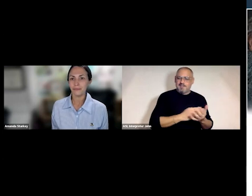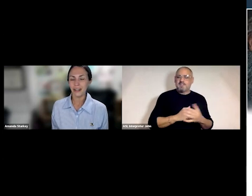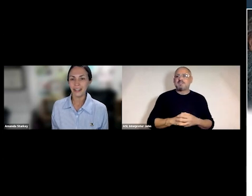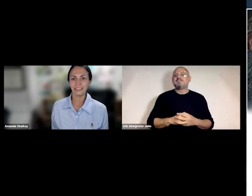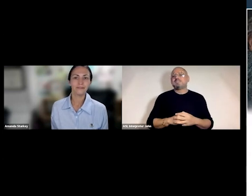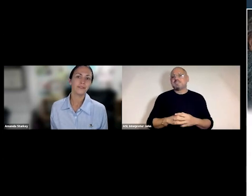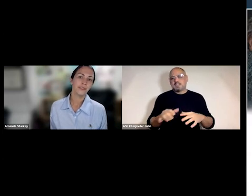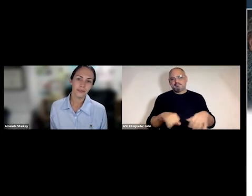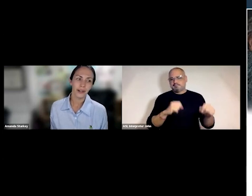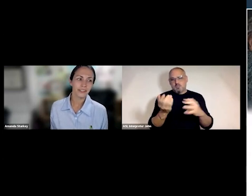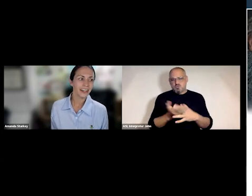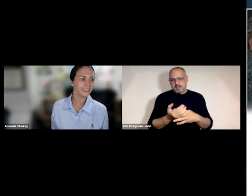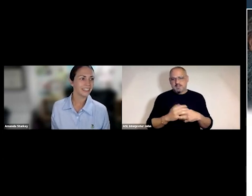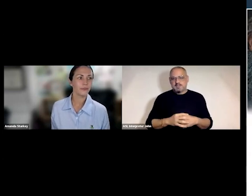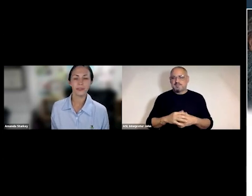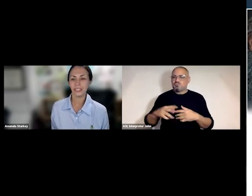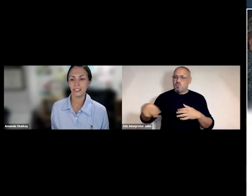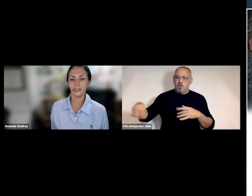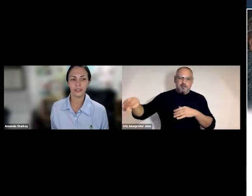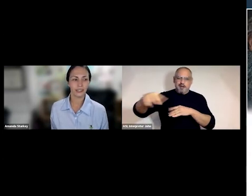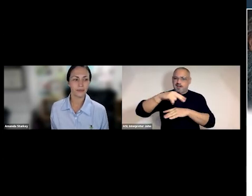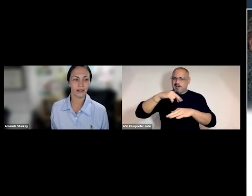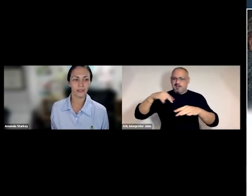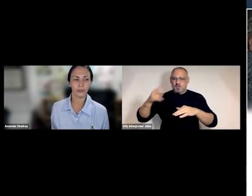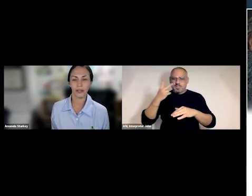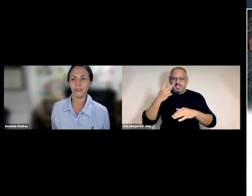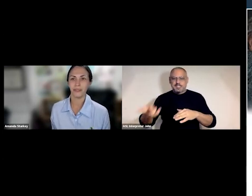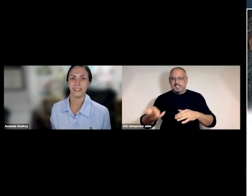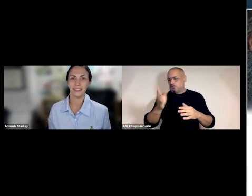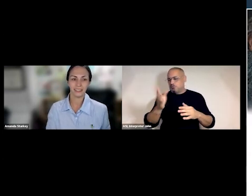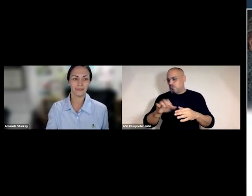Take a break, walk around, and we'll see you in about 12 minutes.